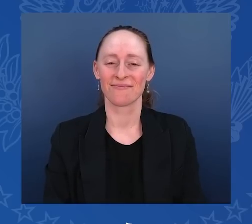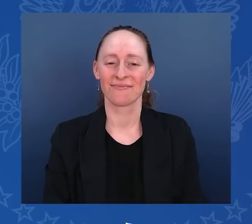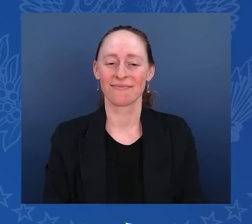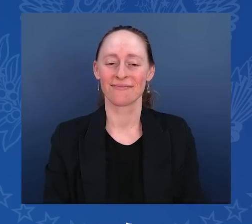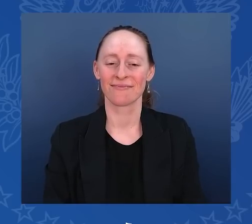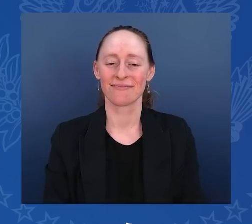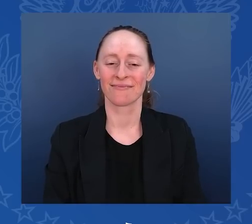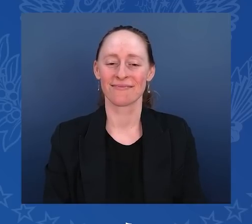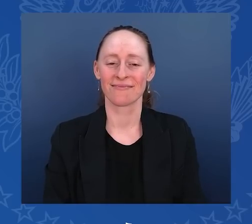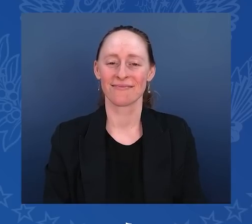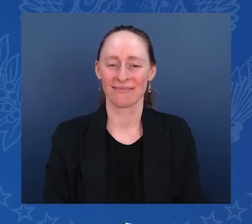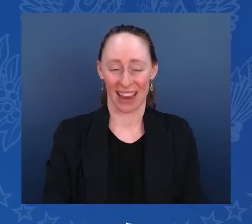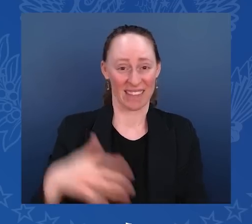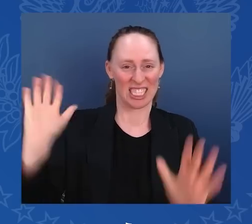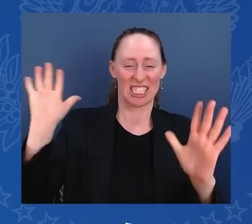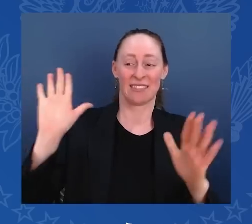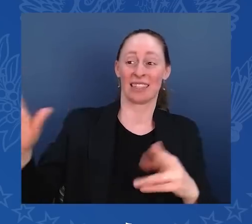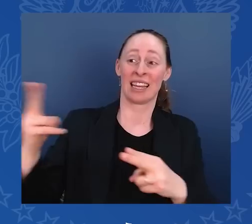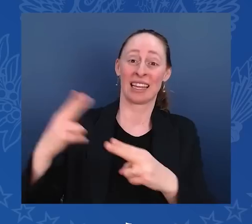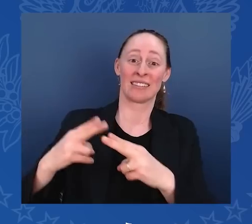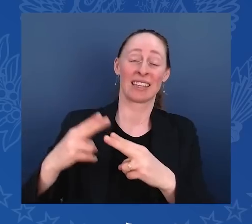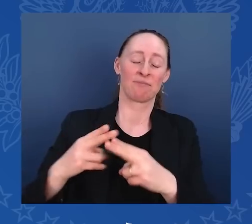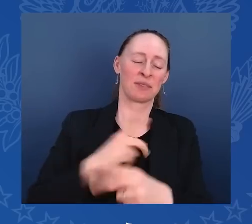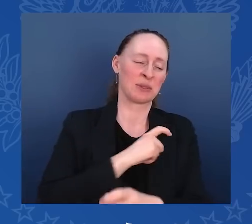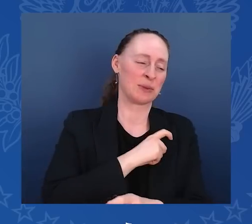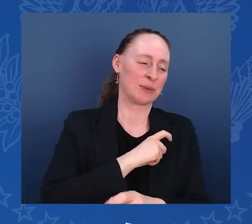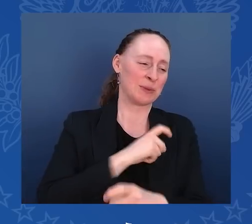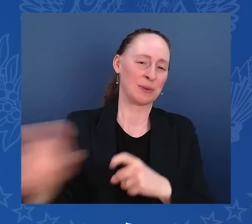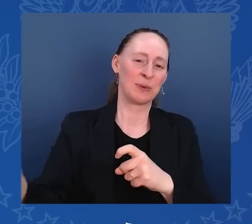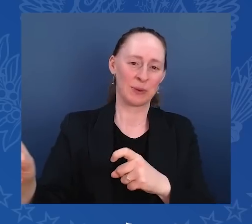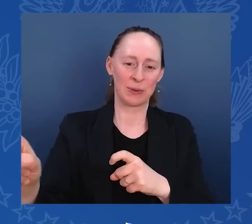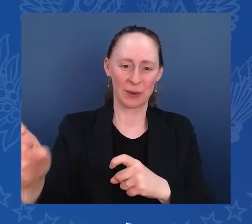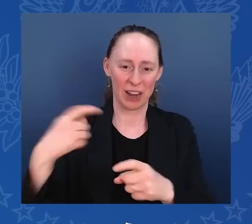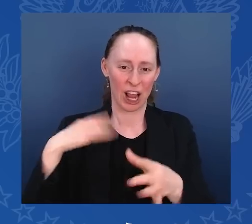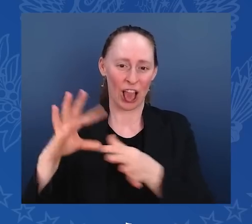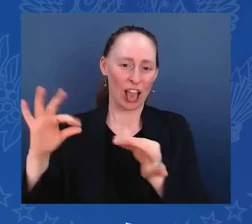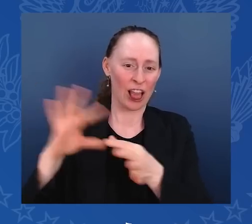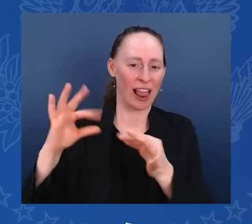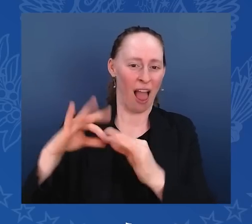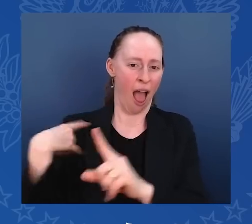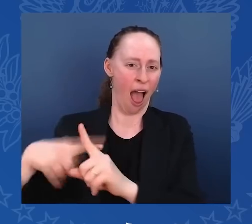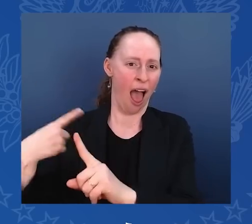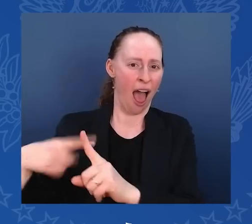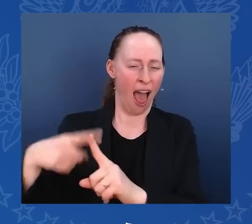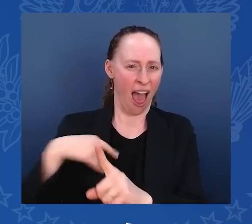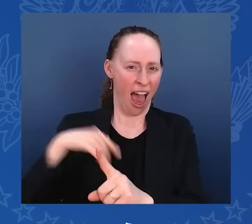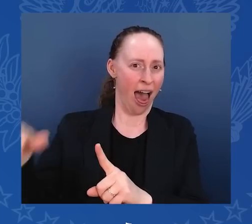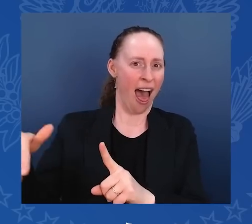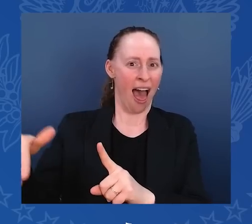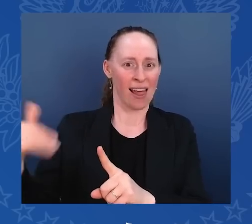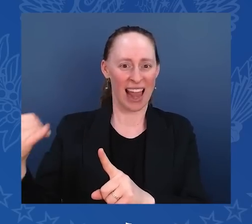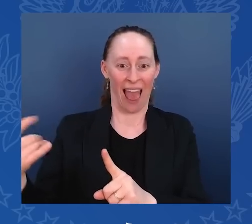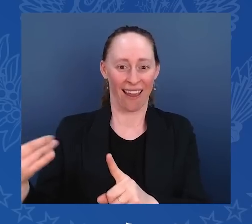by bragging so much about him. I -- I was hesitant to do it during an election year because it might hurt him. But all kidding aside, every time we get in trouble,